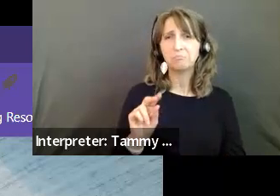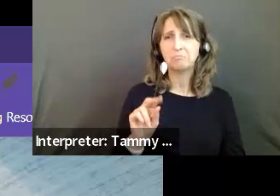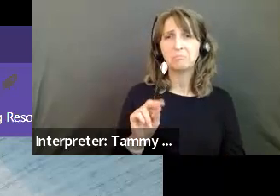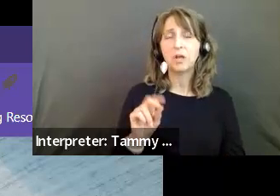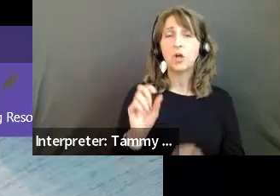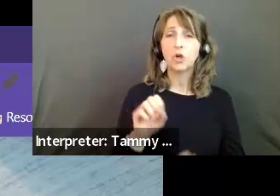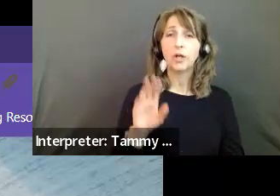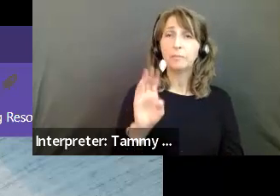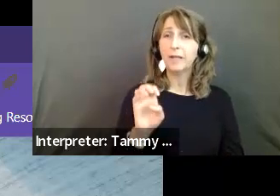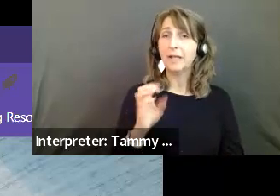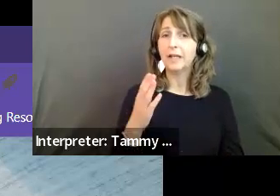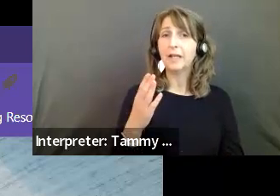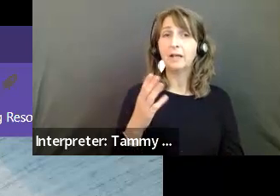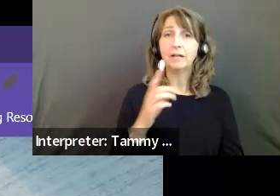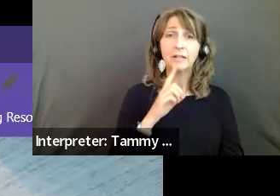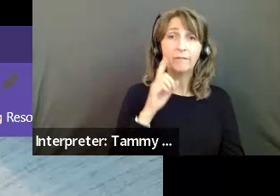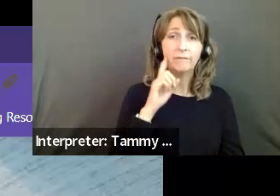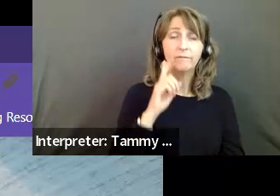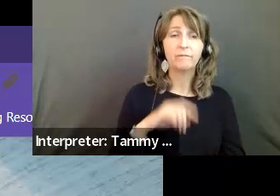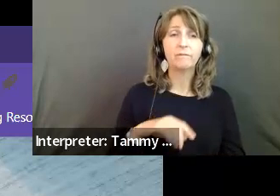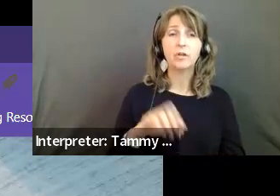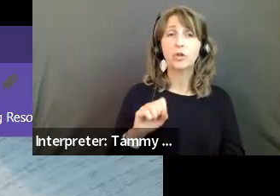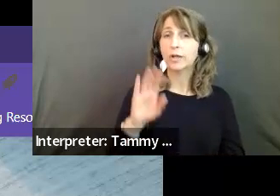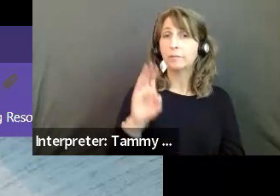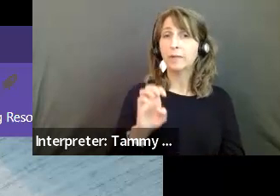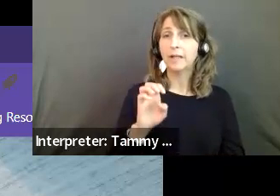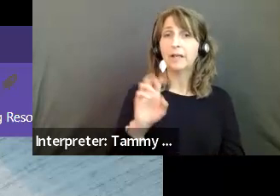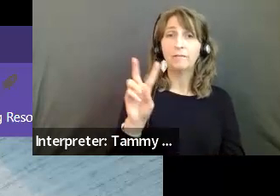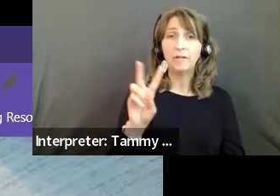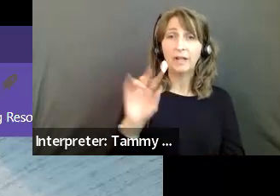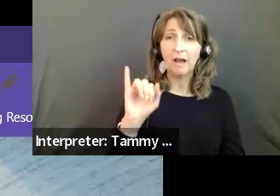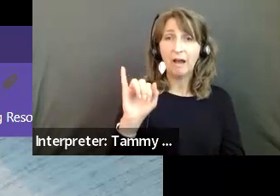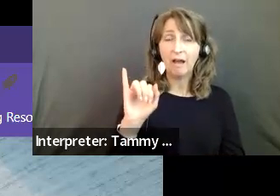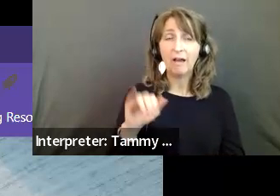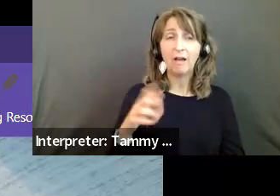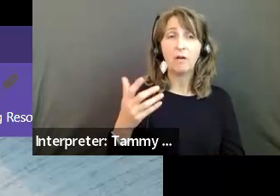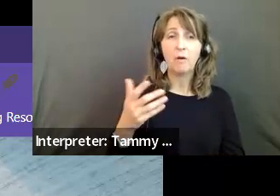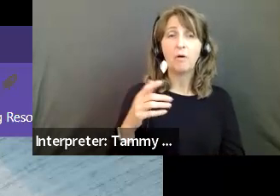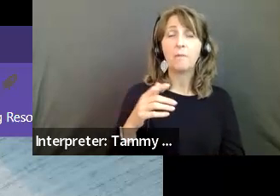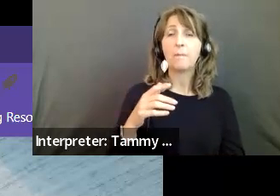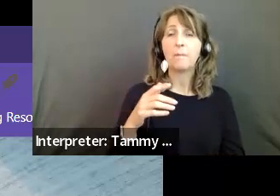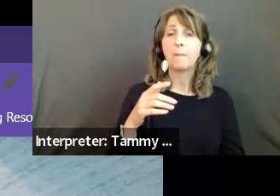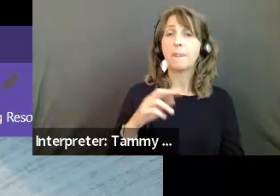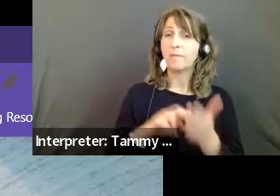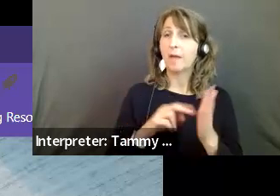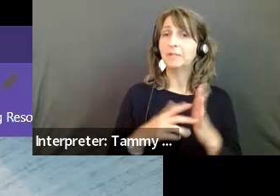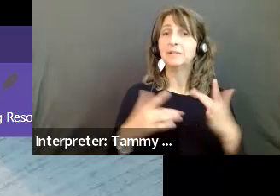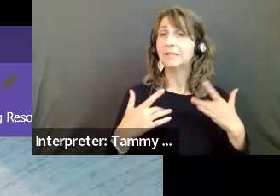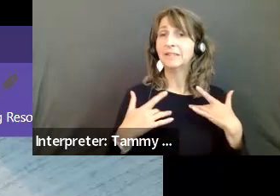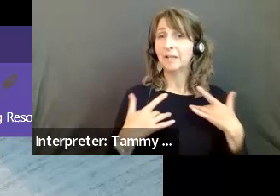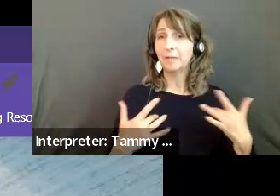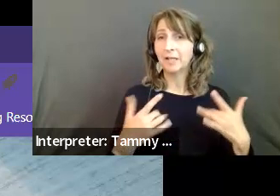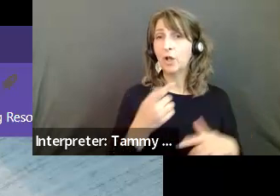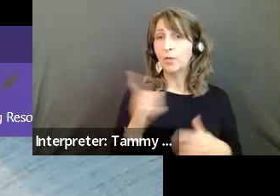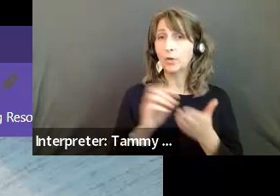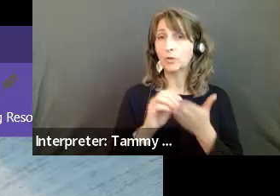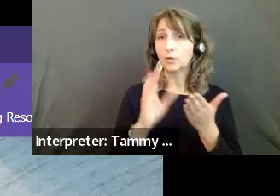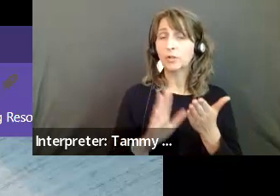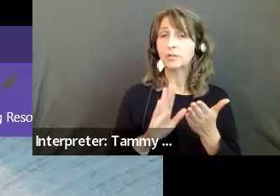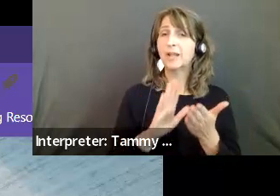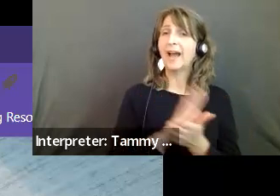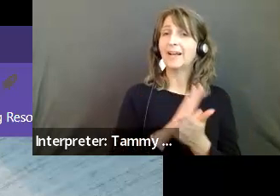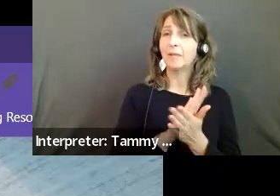Or they could be visually impaired. And if they are, then they are, academically, typically those students are academically on level.